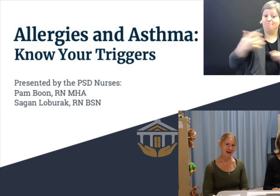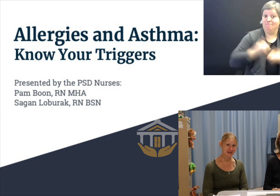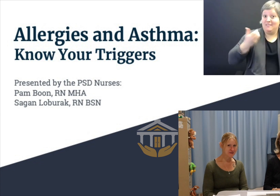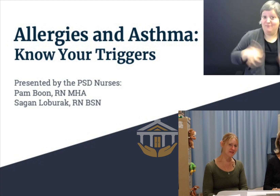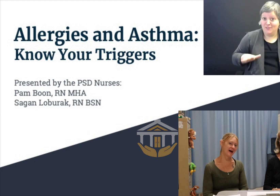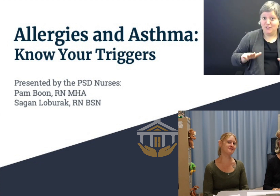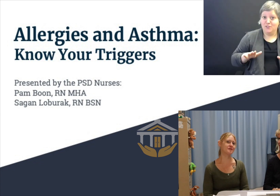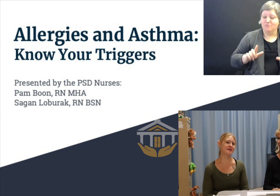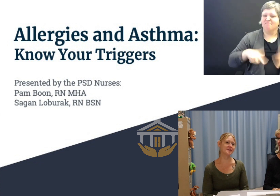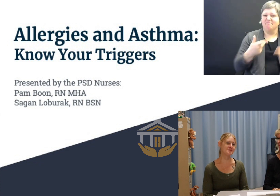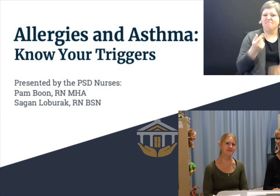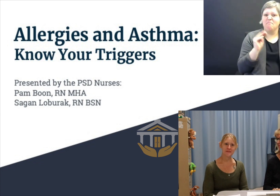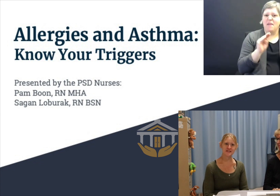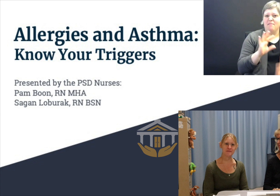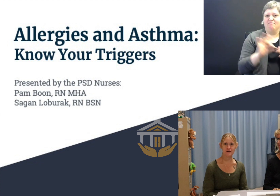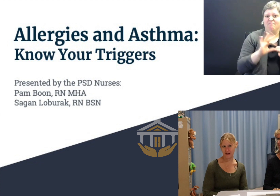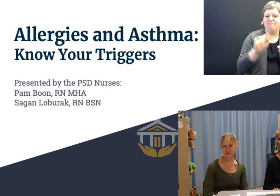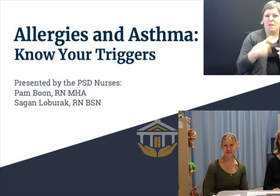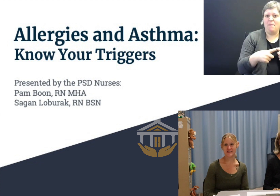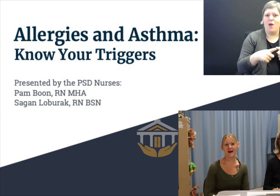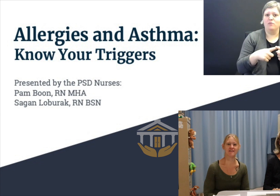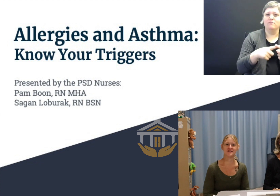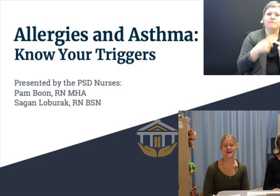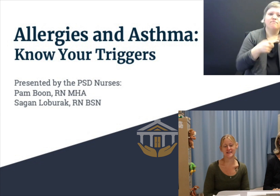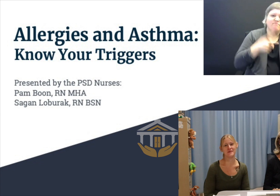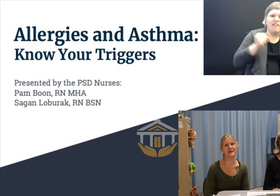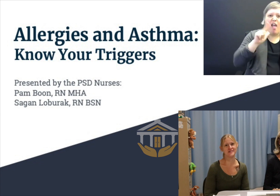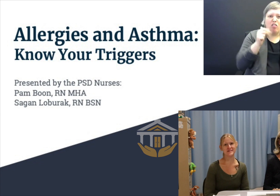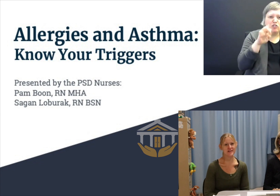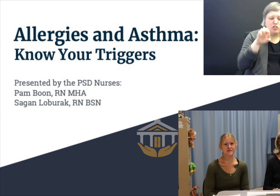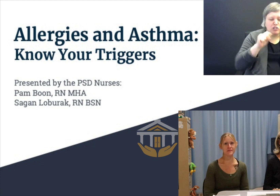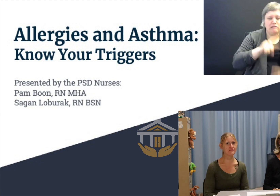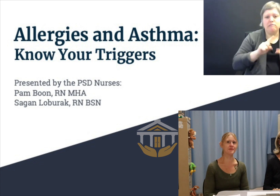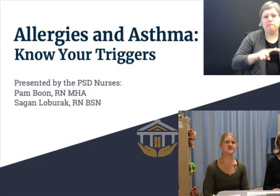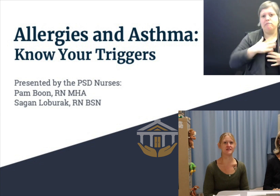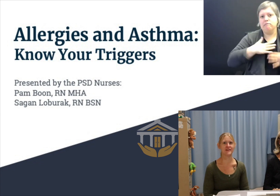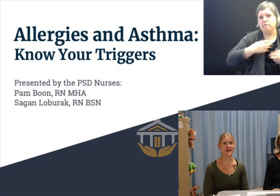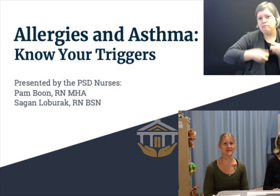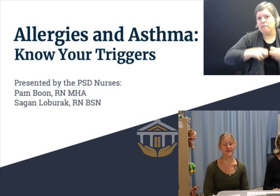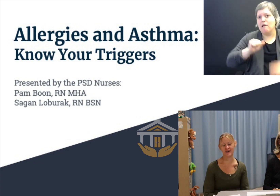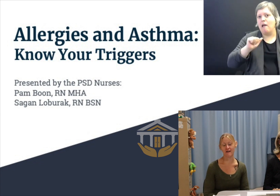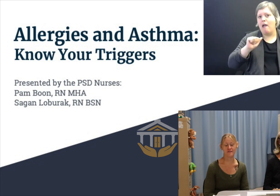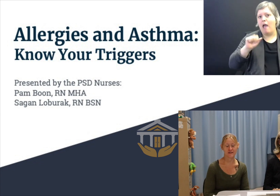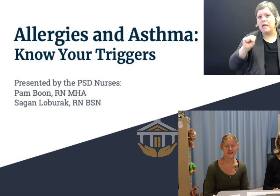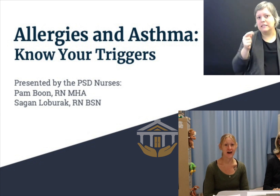And with that, we'll give you some information about what Pam mentioned - the allergies & asthma and just you know some information that is very relevant right now.